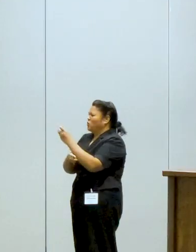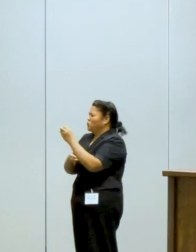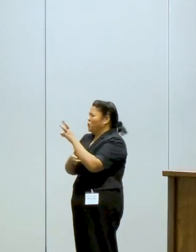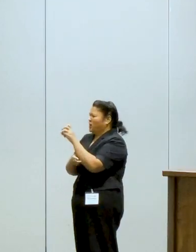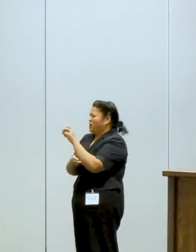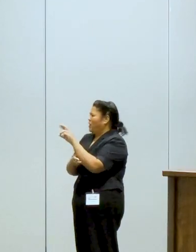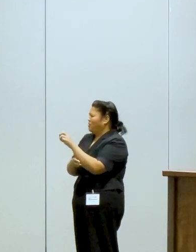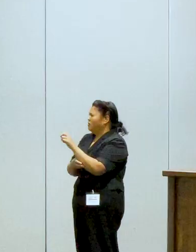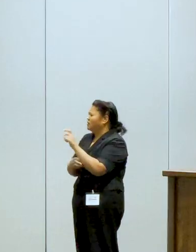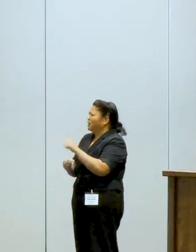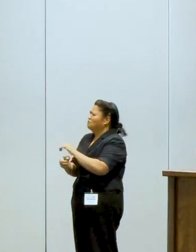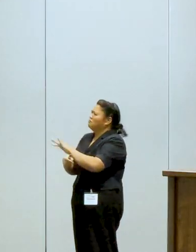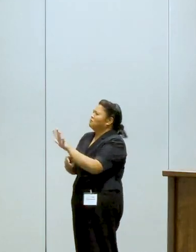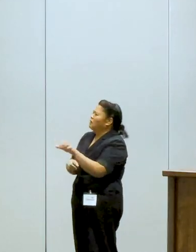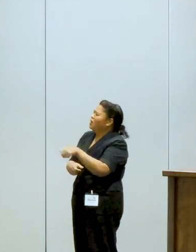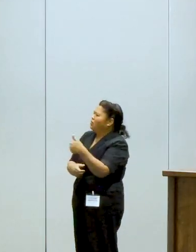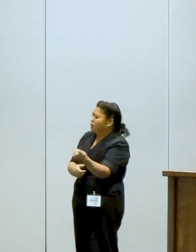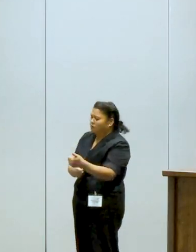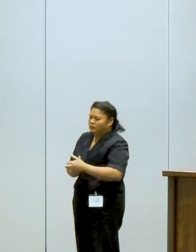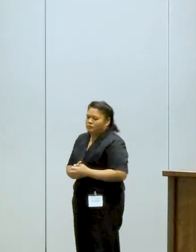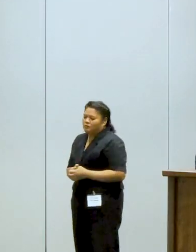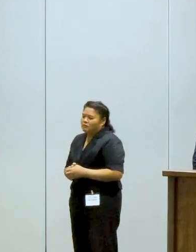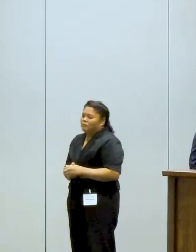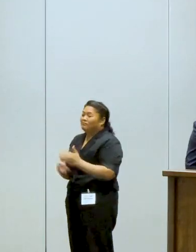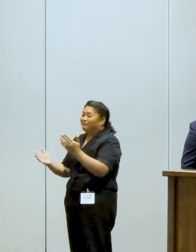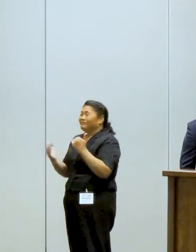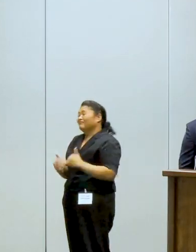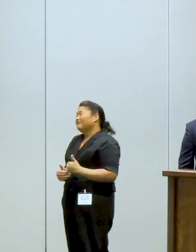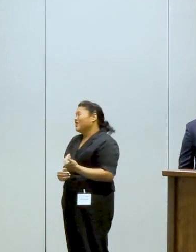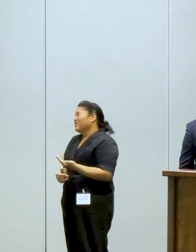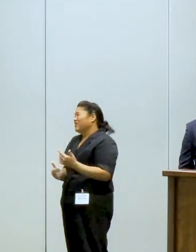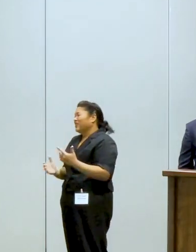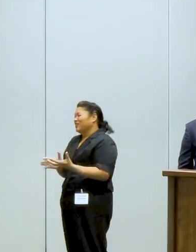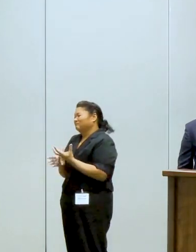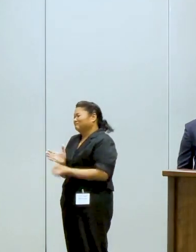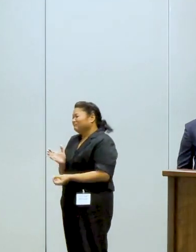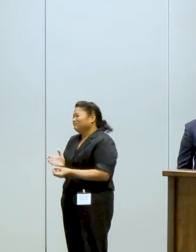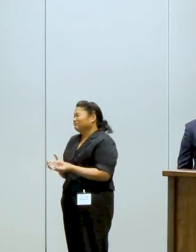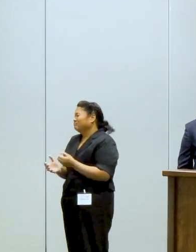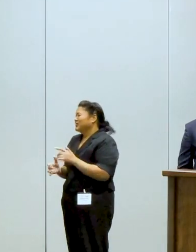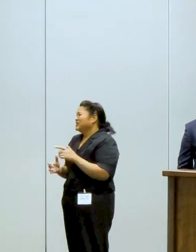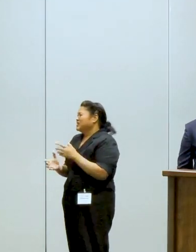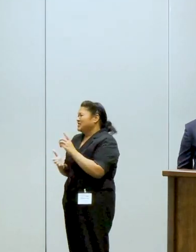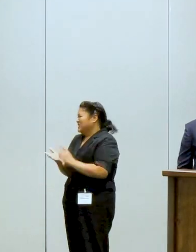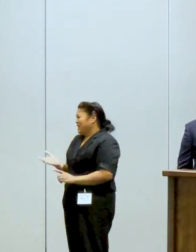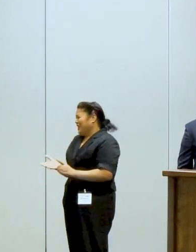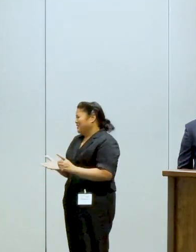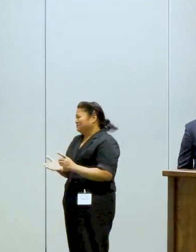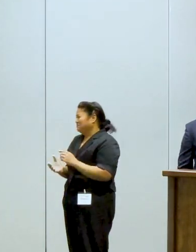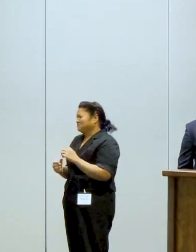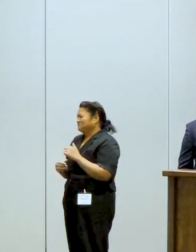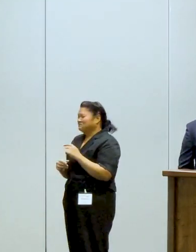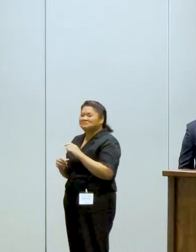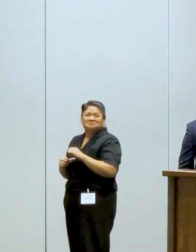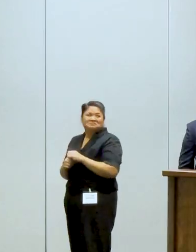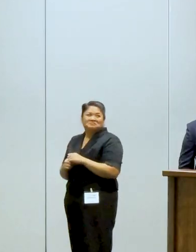next we have poorly structured materials. So finally, many educational resources are not designed for cognitive or